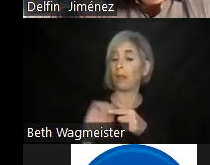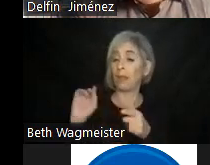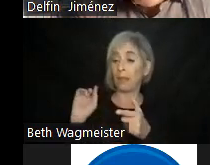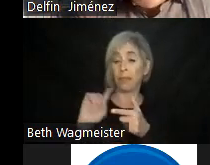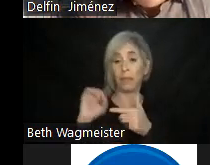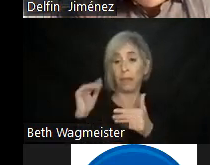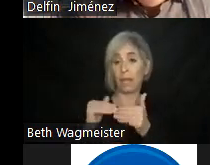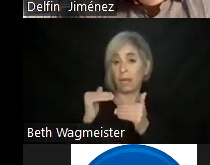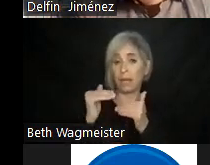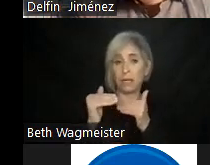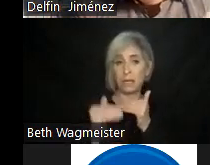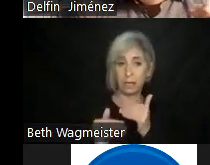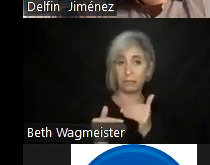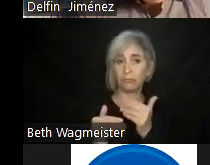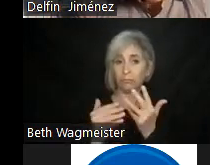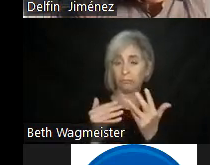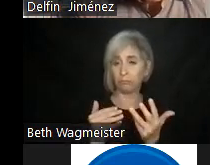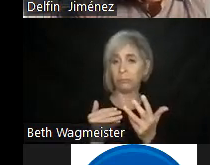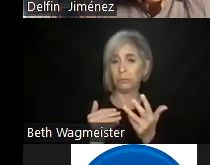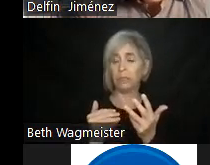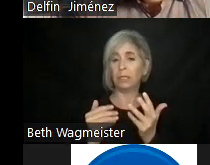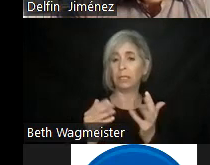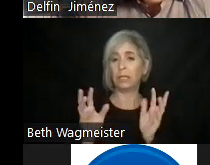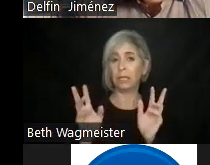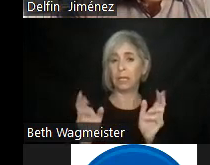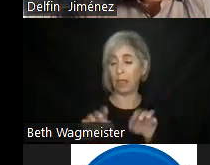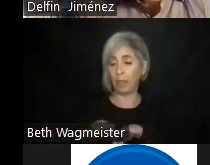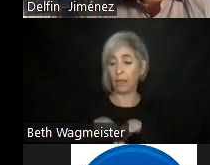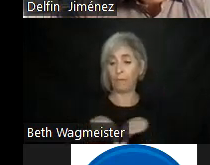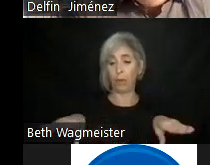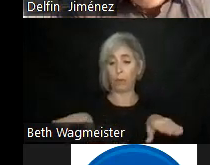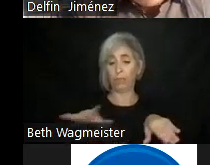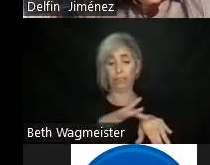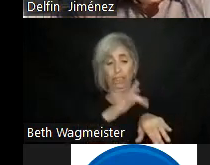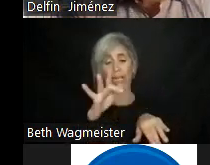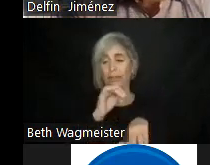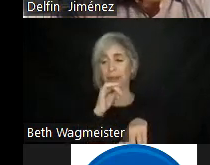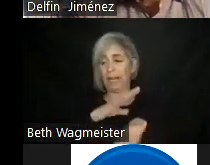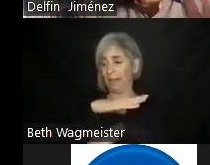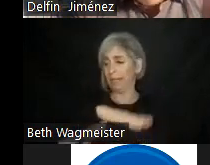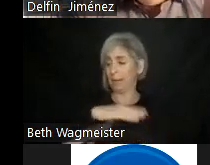methodology on the tables are new. But the results are very similar.